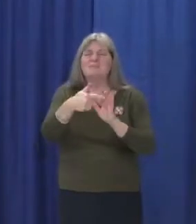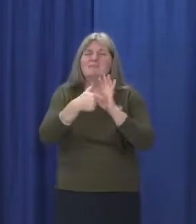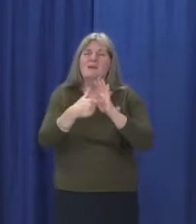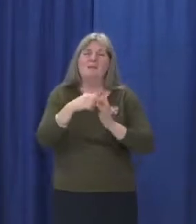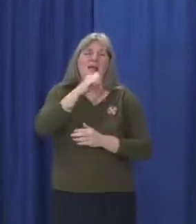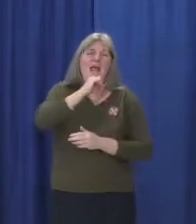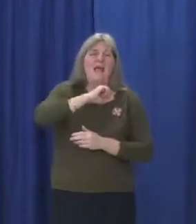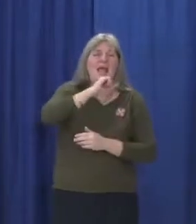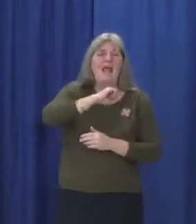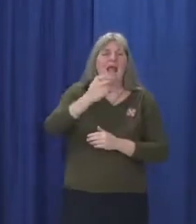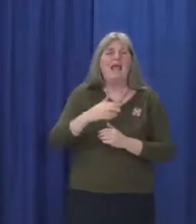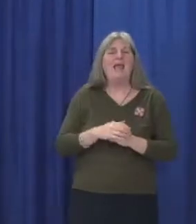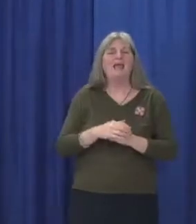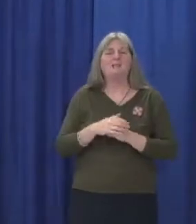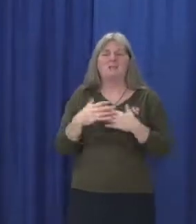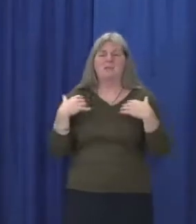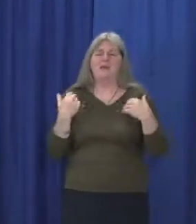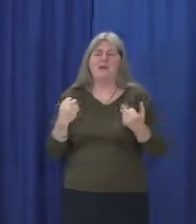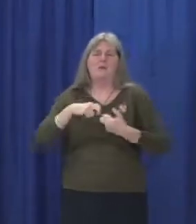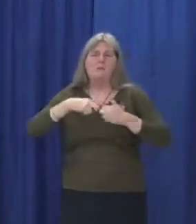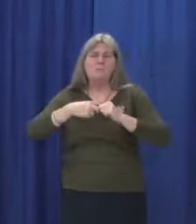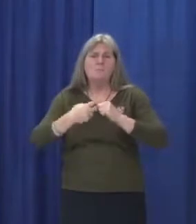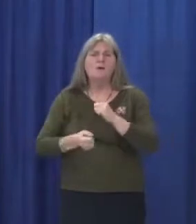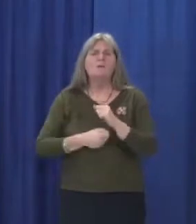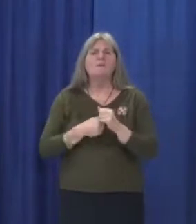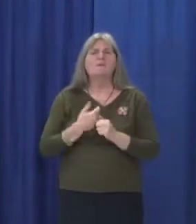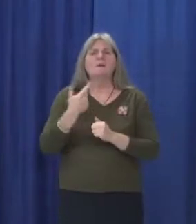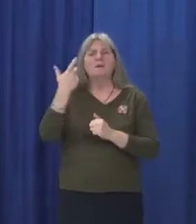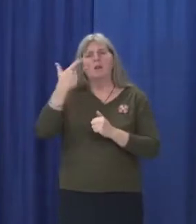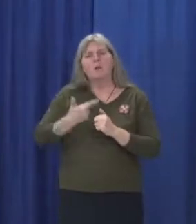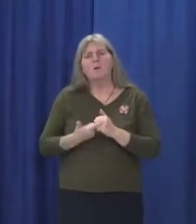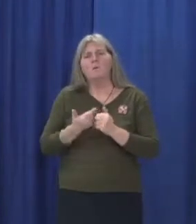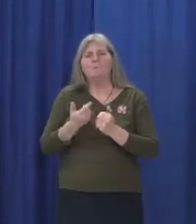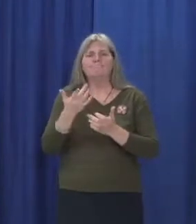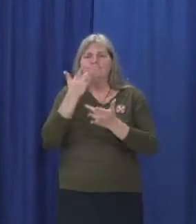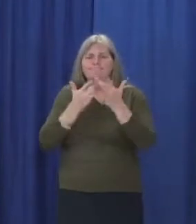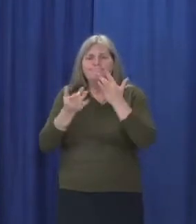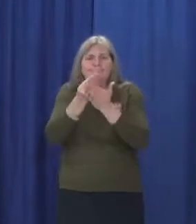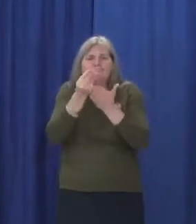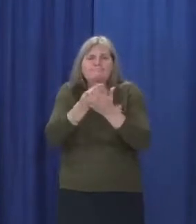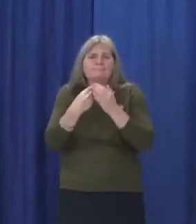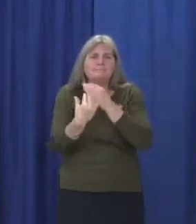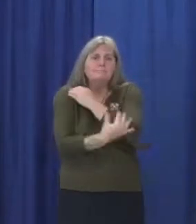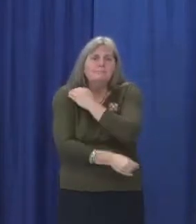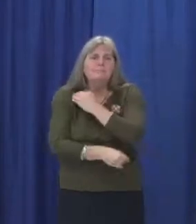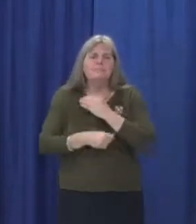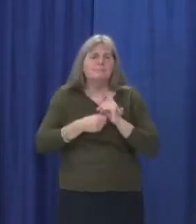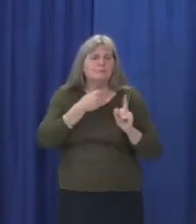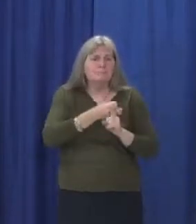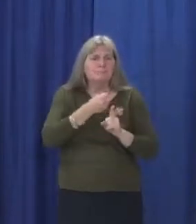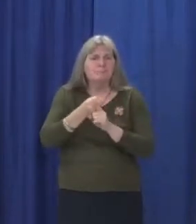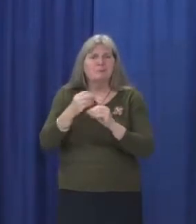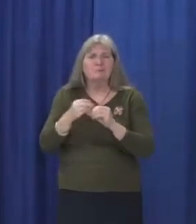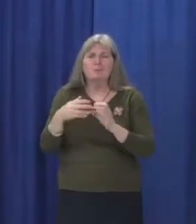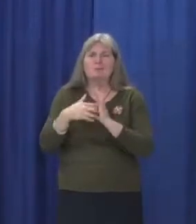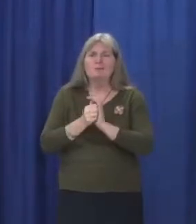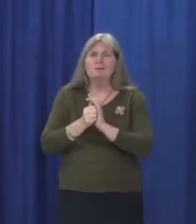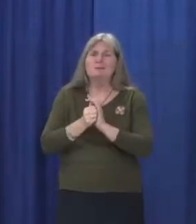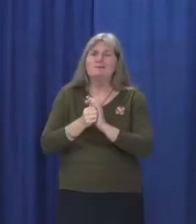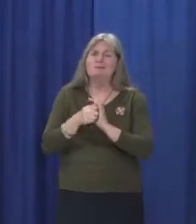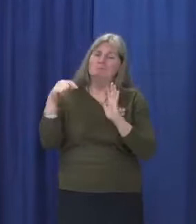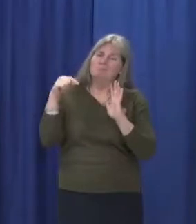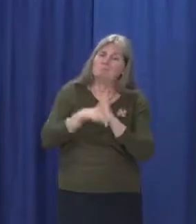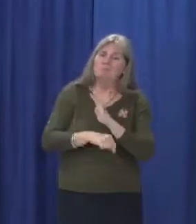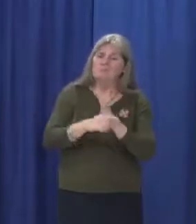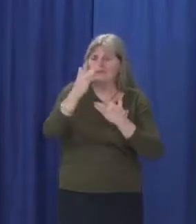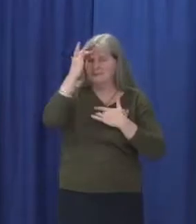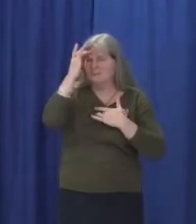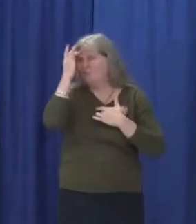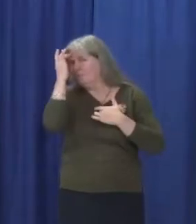like low economic status make